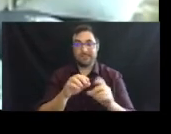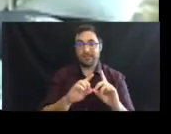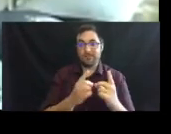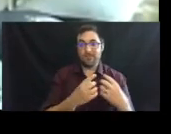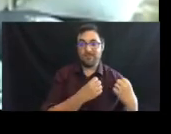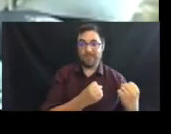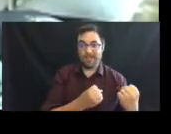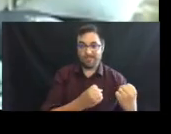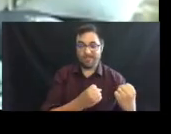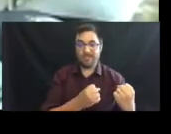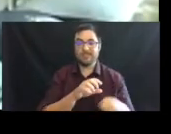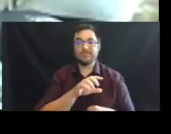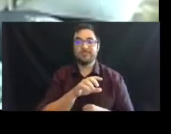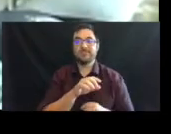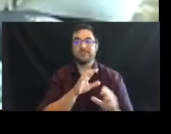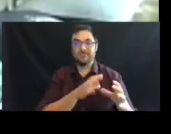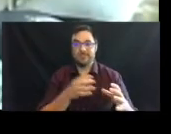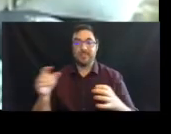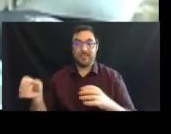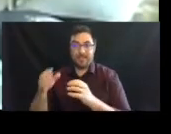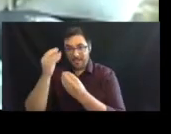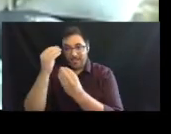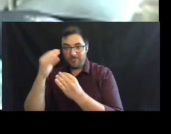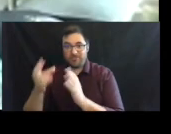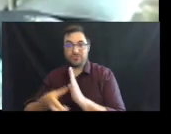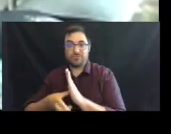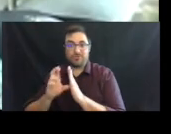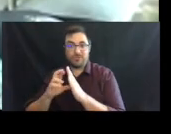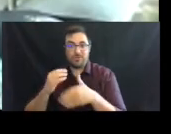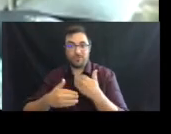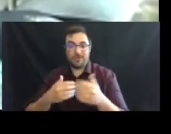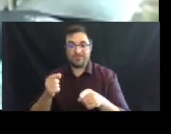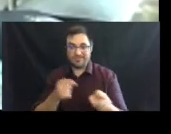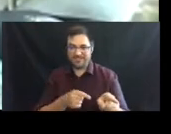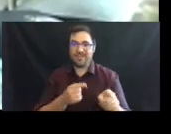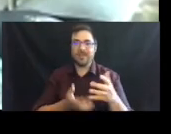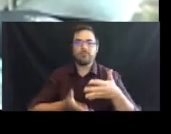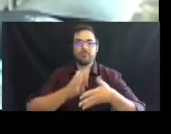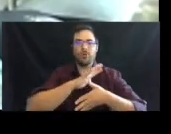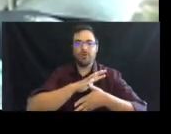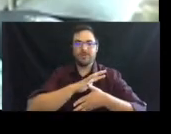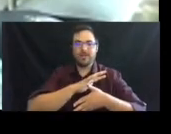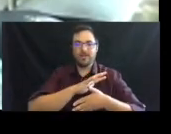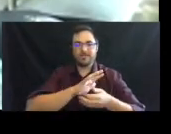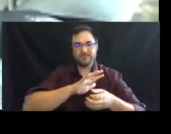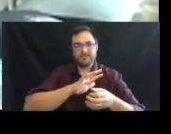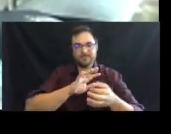that information review process is pretty swamped and prioritizing new information guidelines,